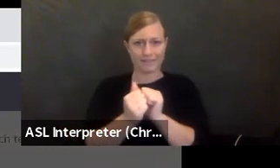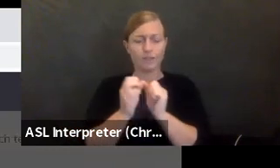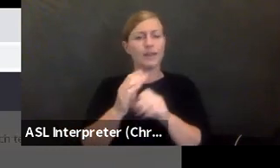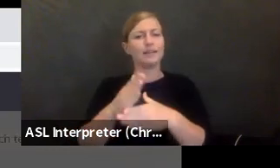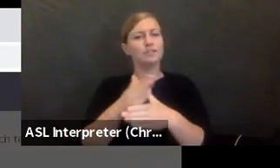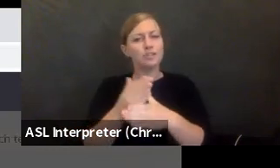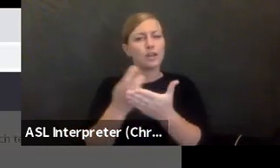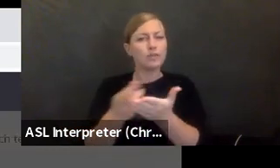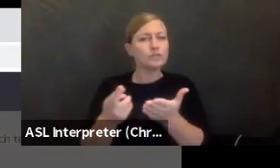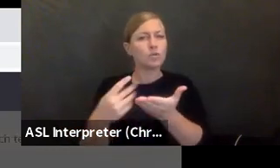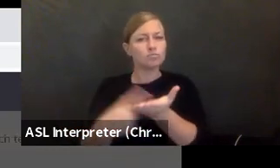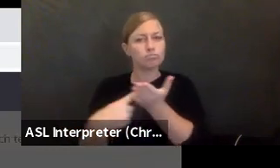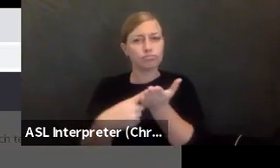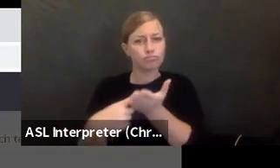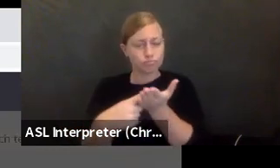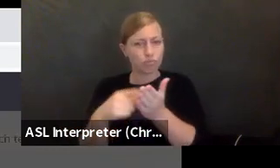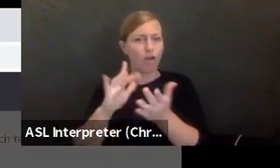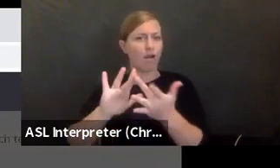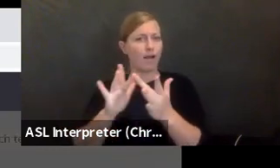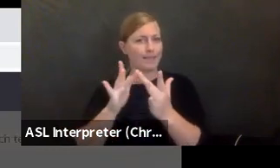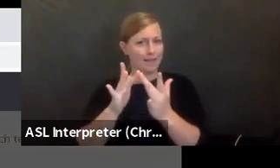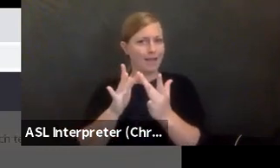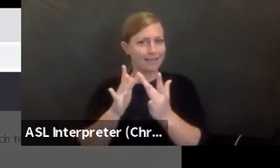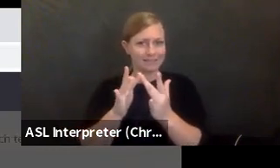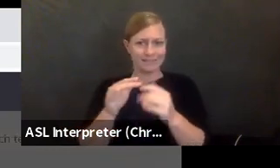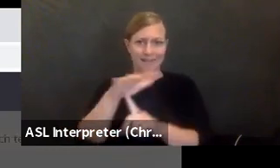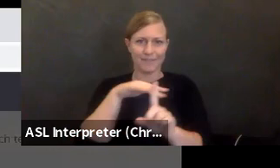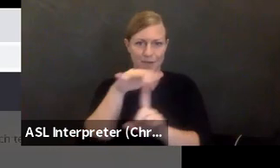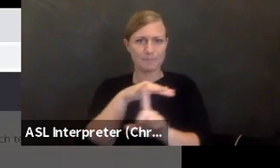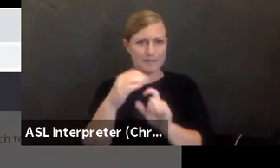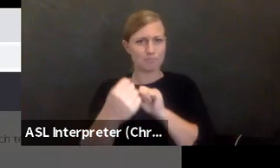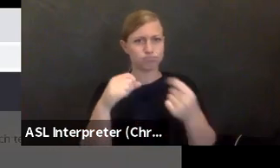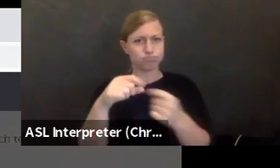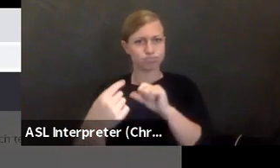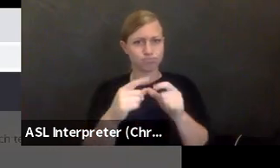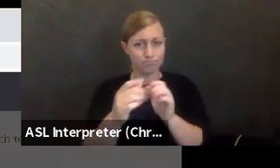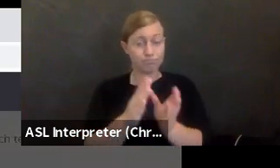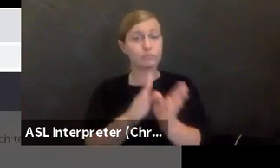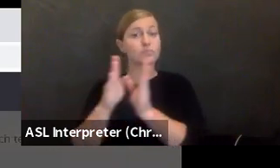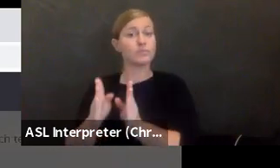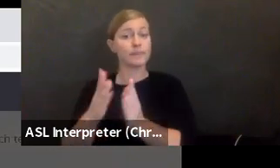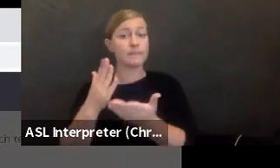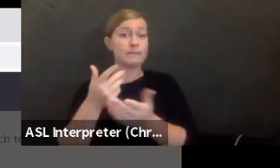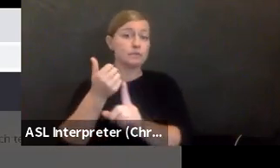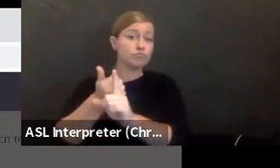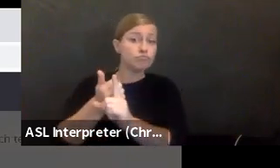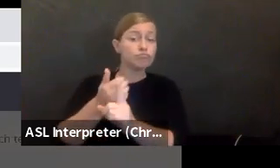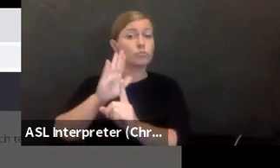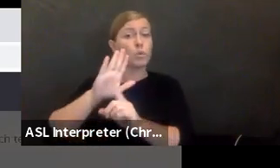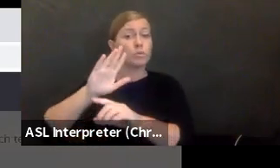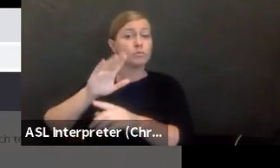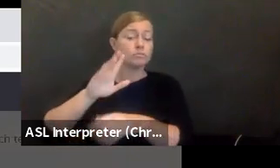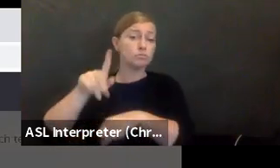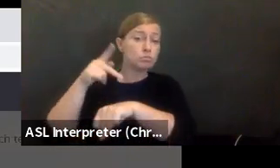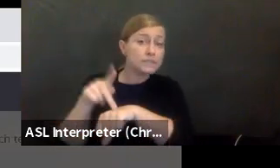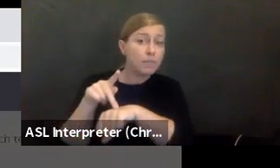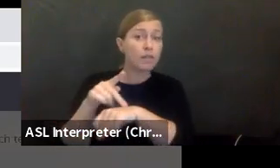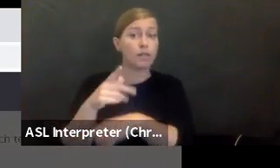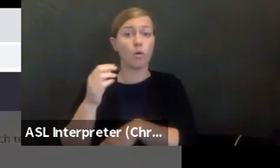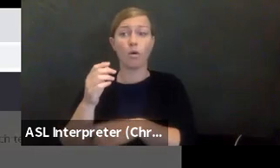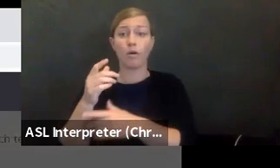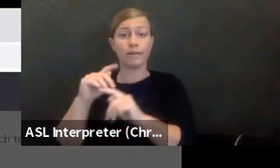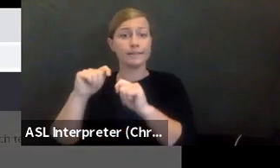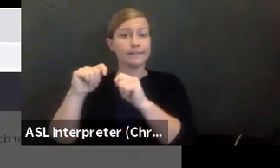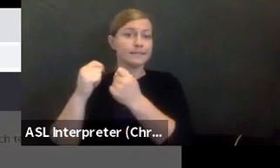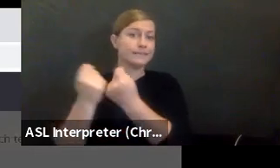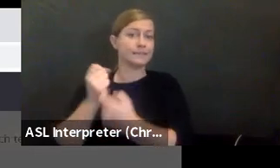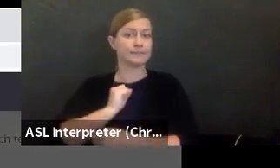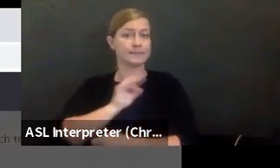If I click create a team, look at the options. One, class. They give you an option to do a PLC, maybe you and your first great team want to work together